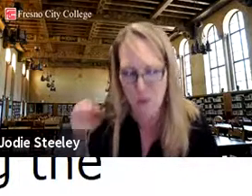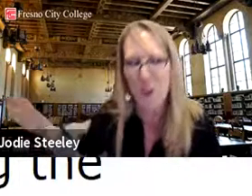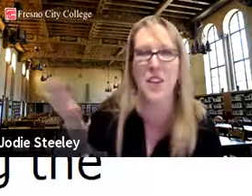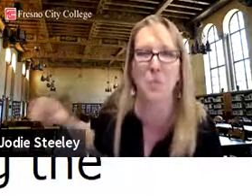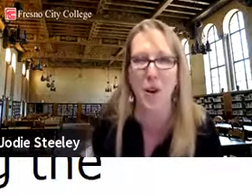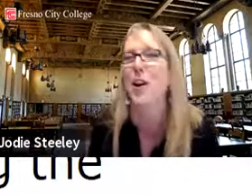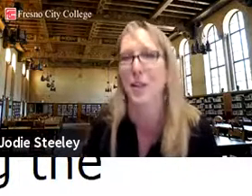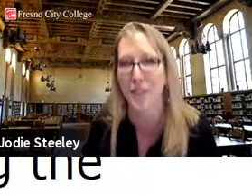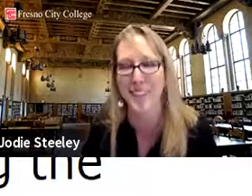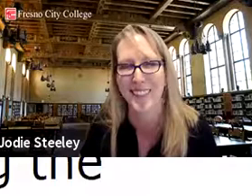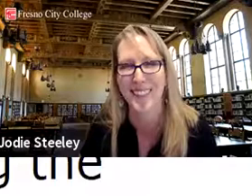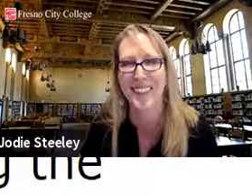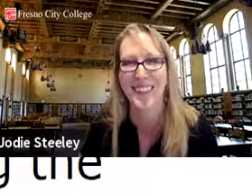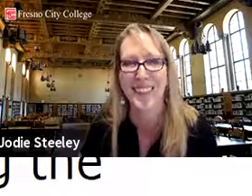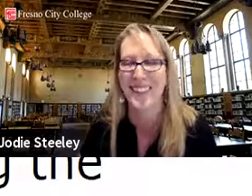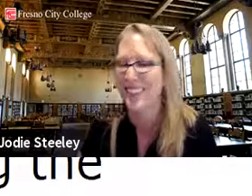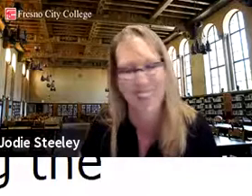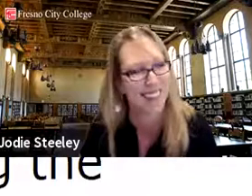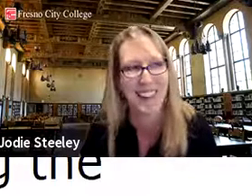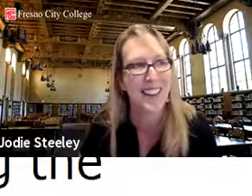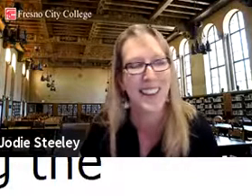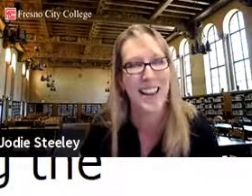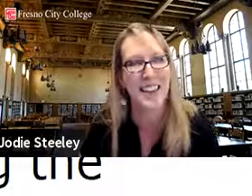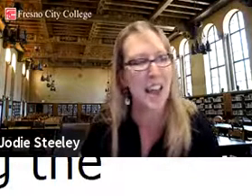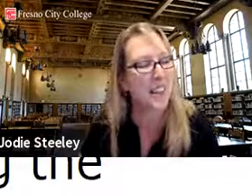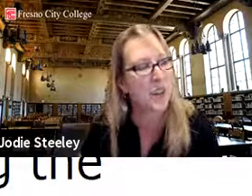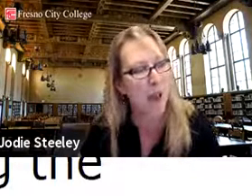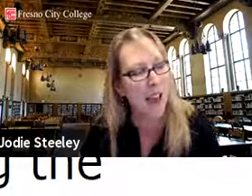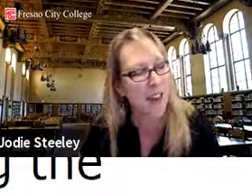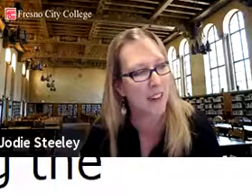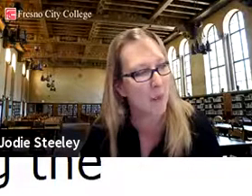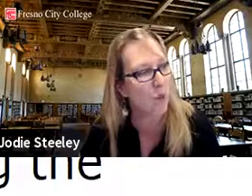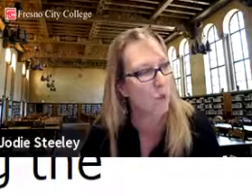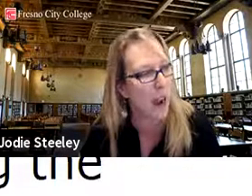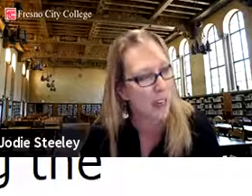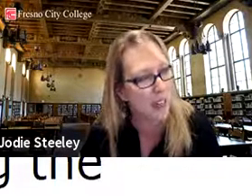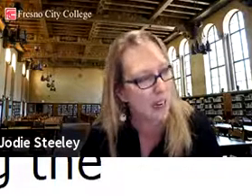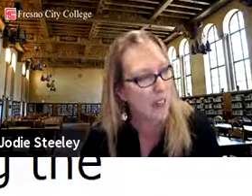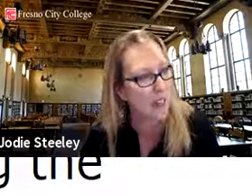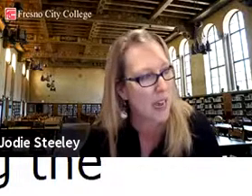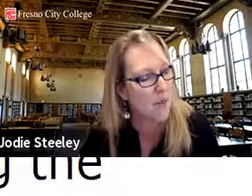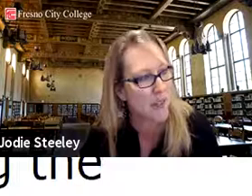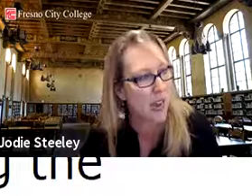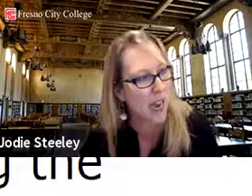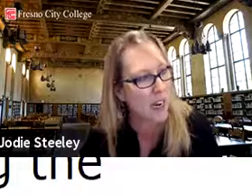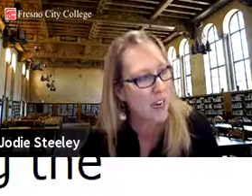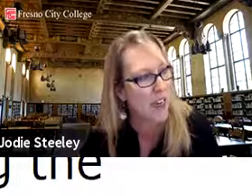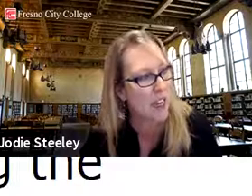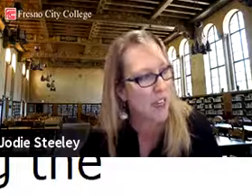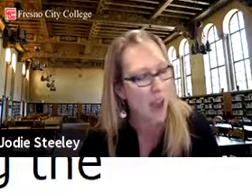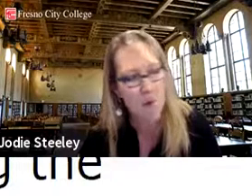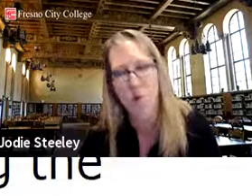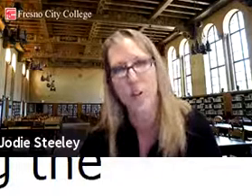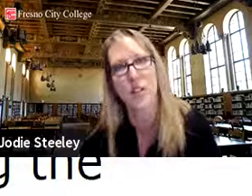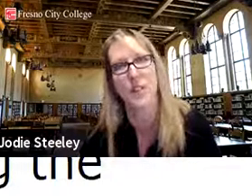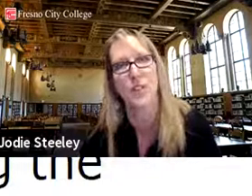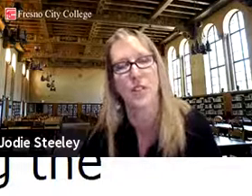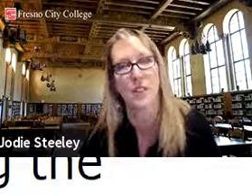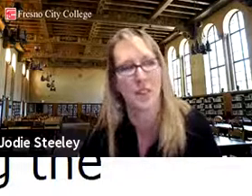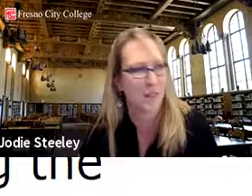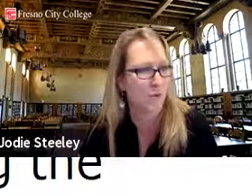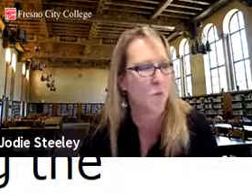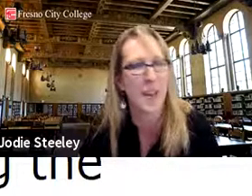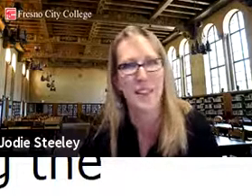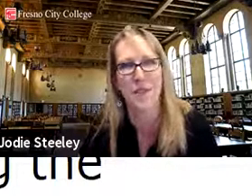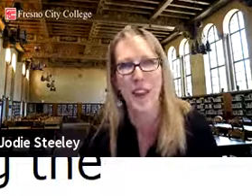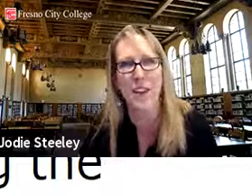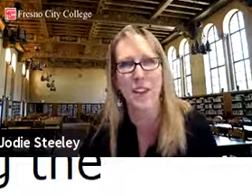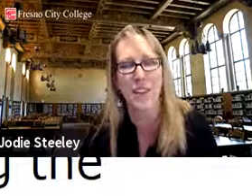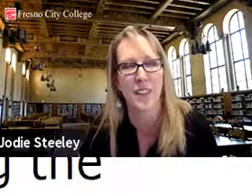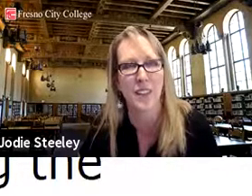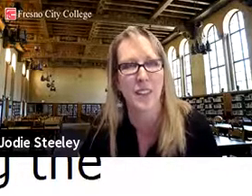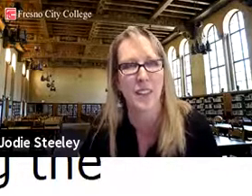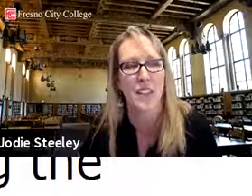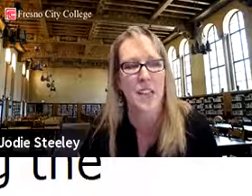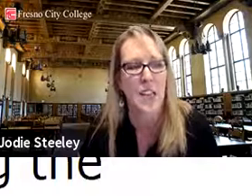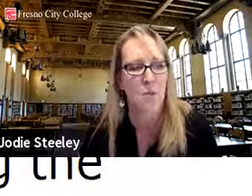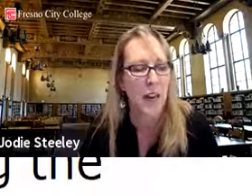perfect bell curve. And now they look back on it like why did I accept that that proportion of the students were meant to fail. And by